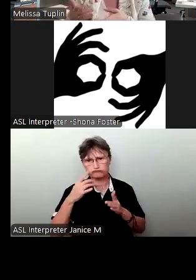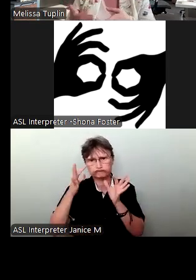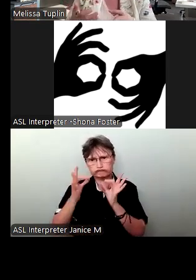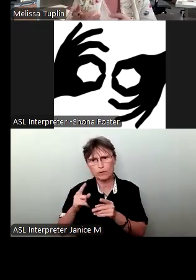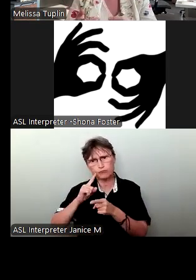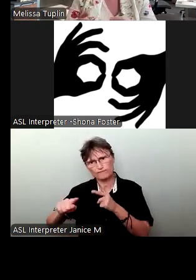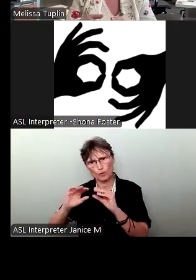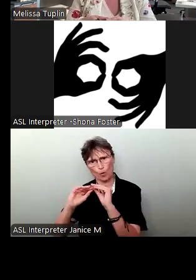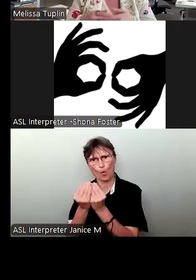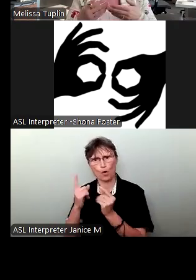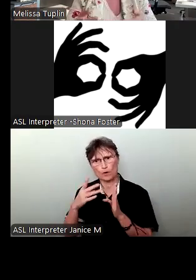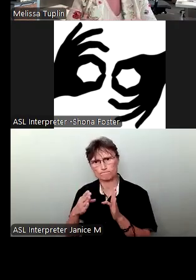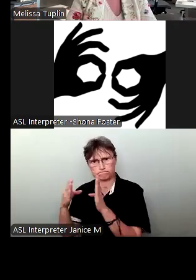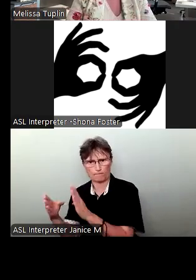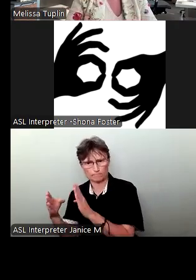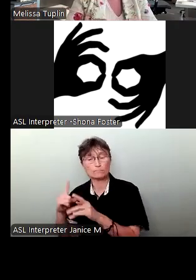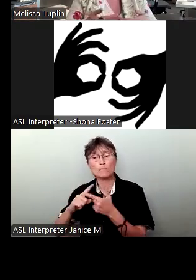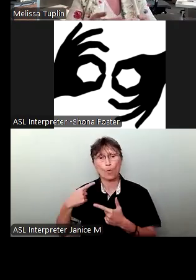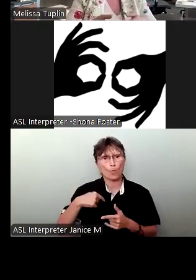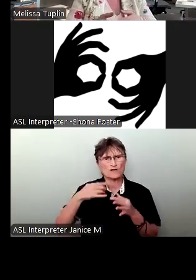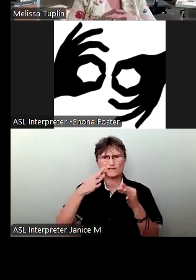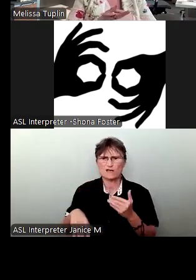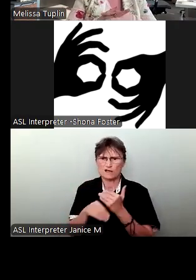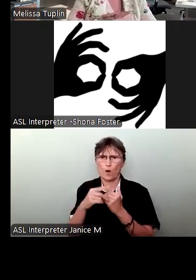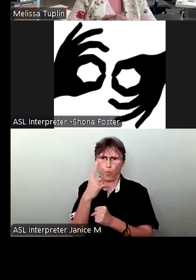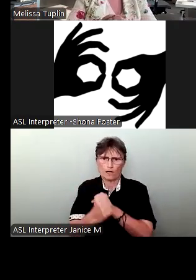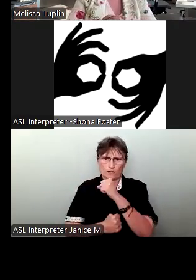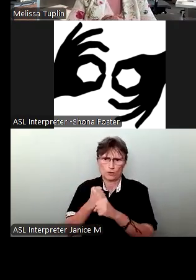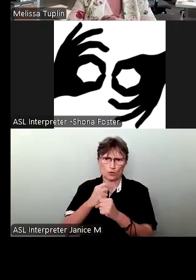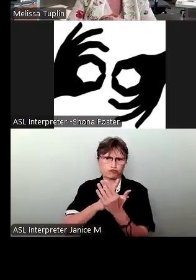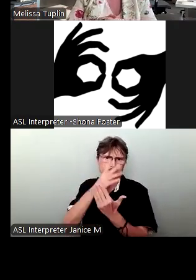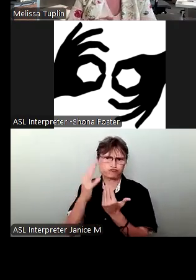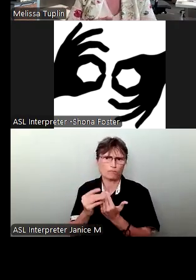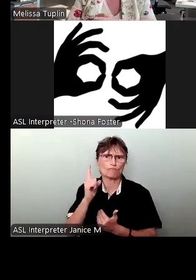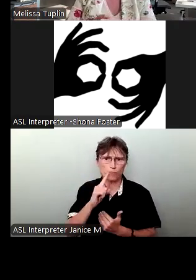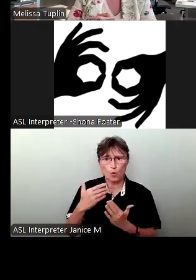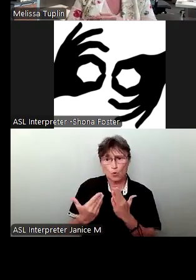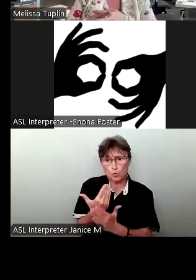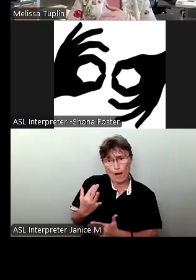one-year program for new applicants who are professional arts organizations is because